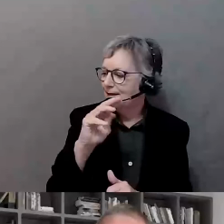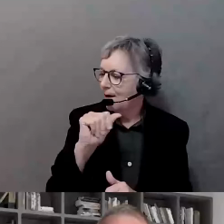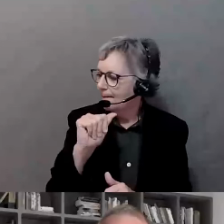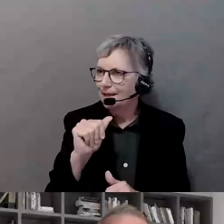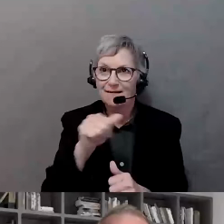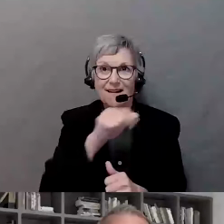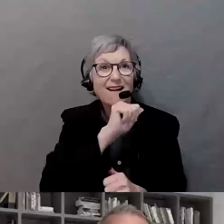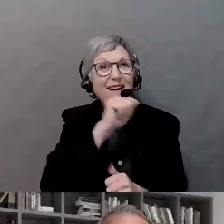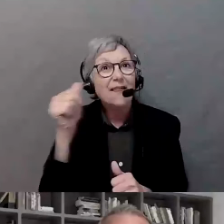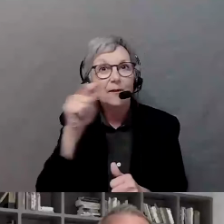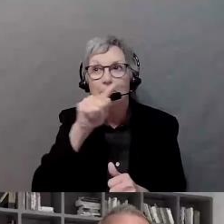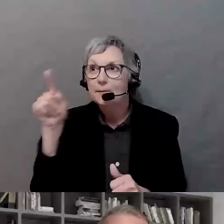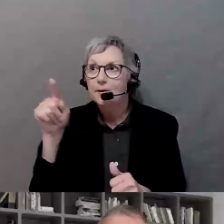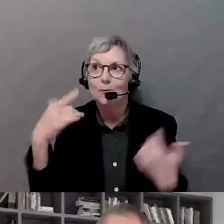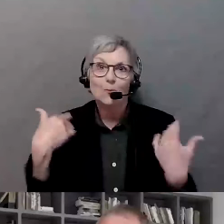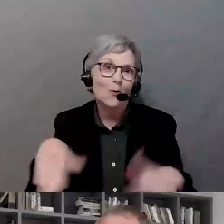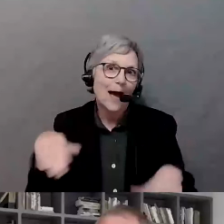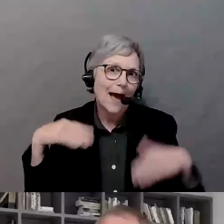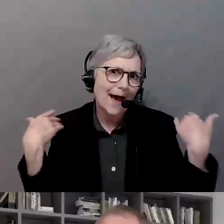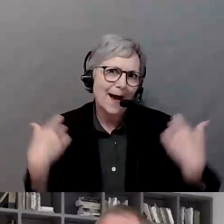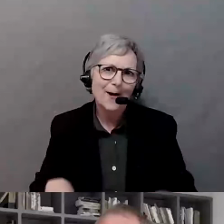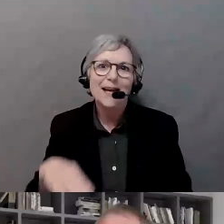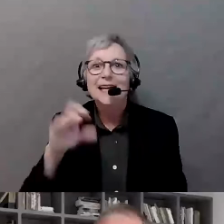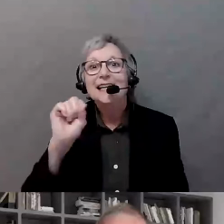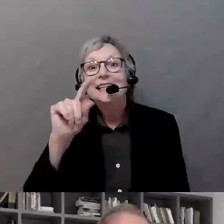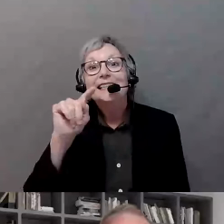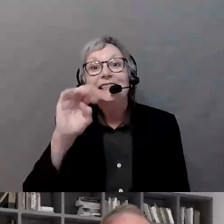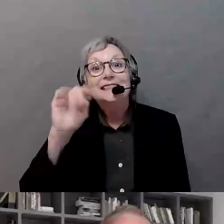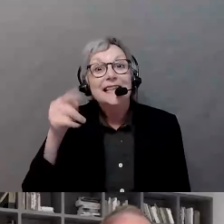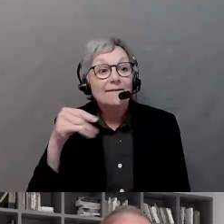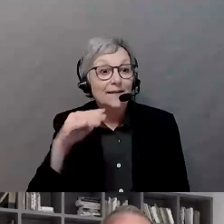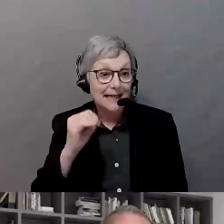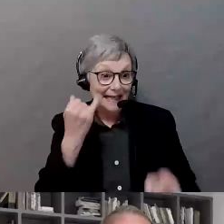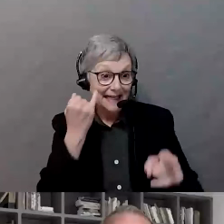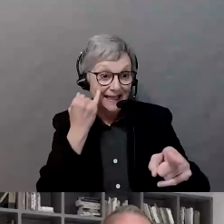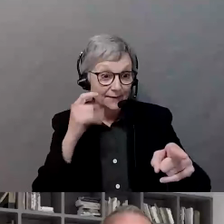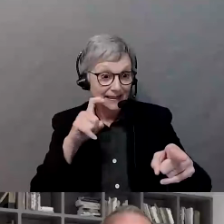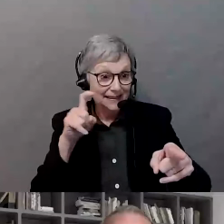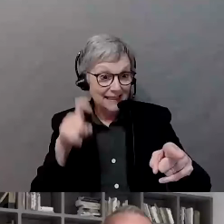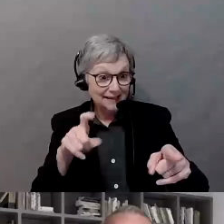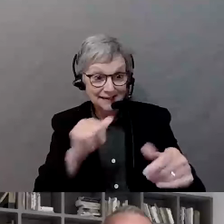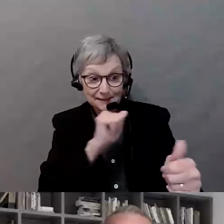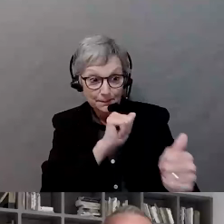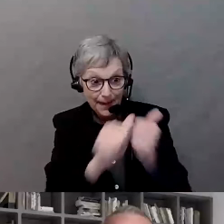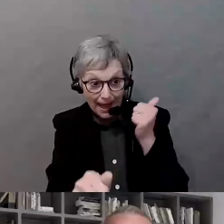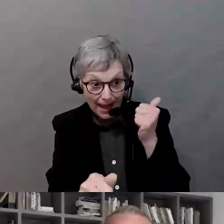GOSH, STEPHANIE, IF TEXAS PASSES, WILL WE LOOK BACK AT A TIPPING